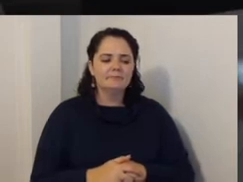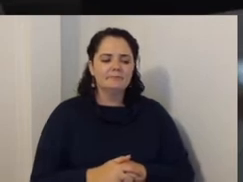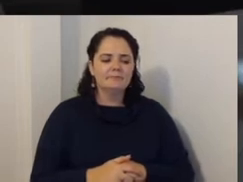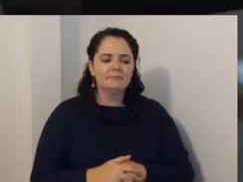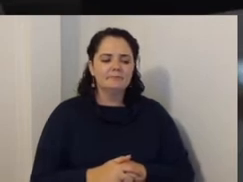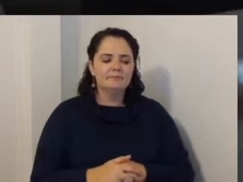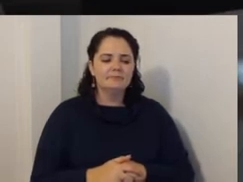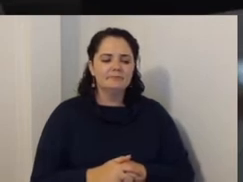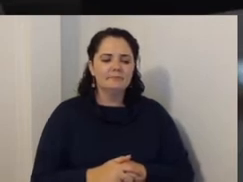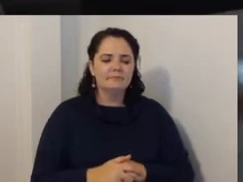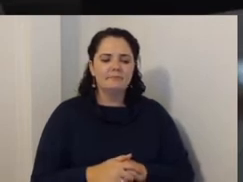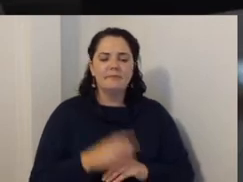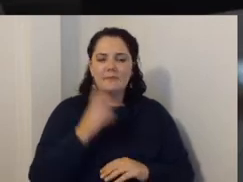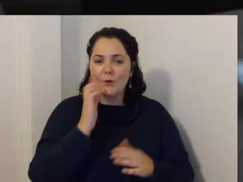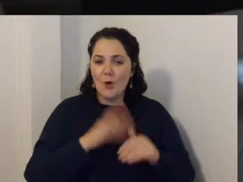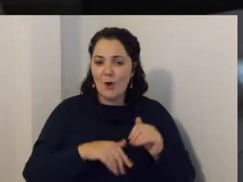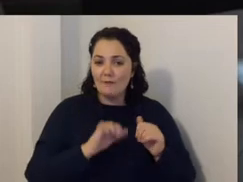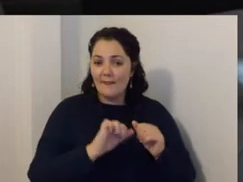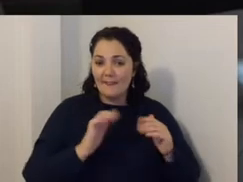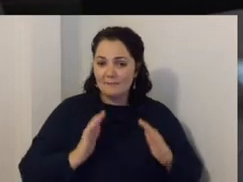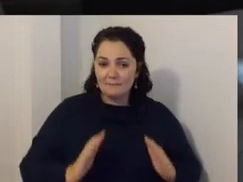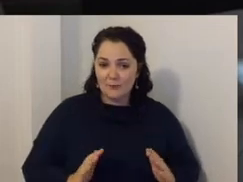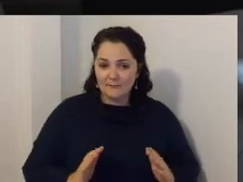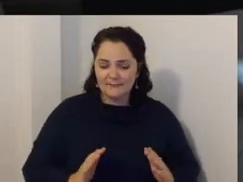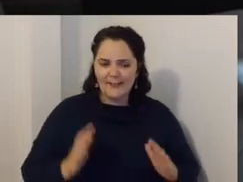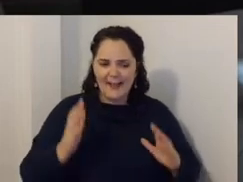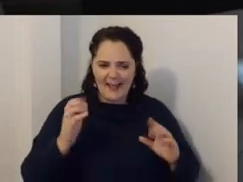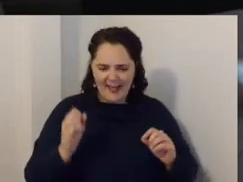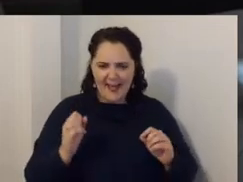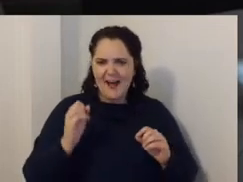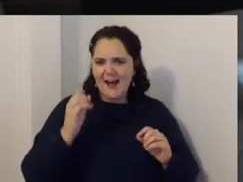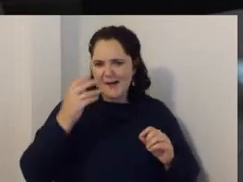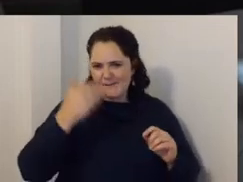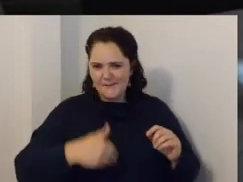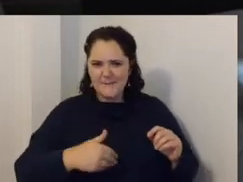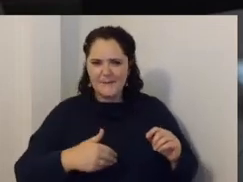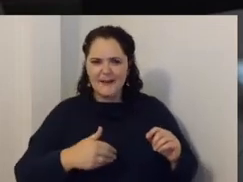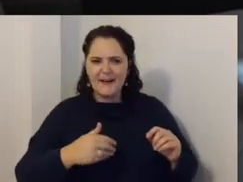are moving in and out of the light and darkness so you can quite see quite clearly see how the whole